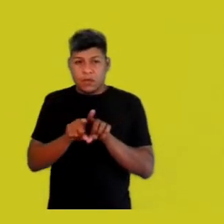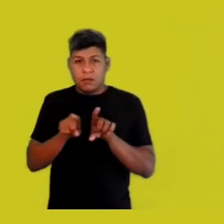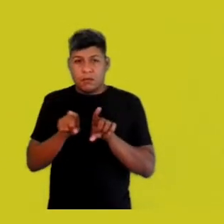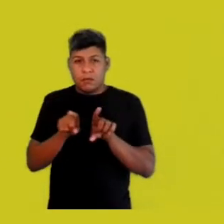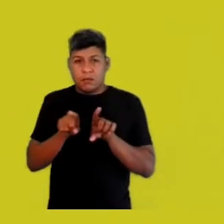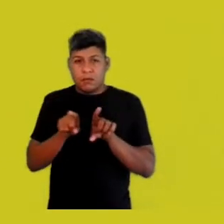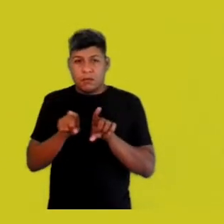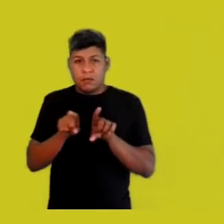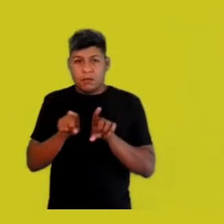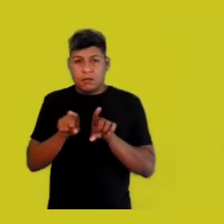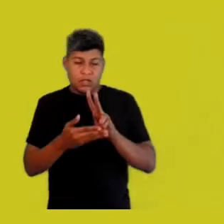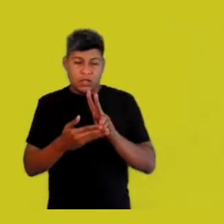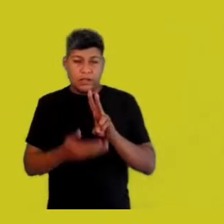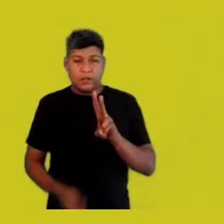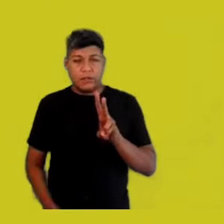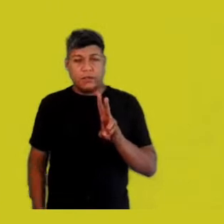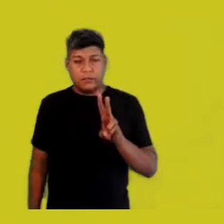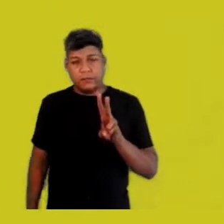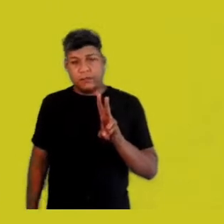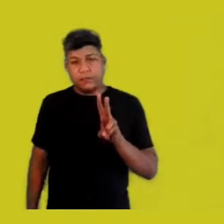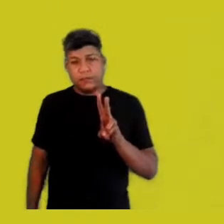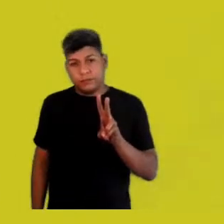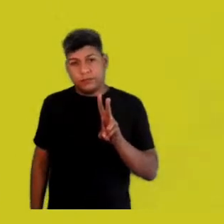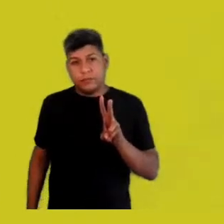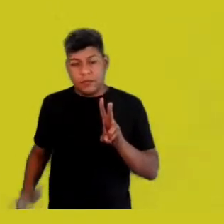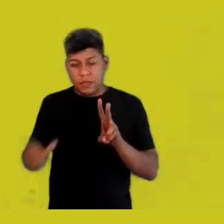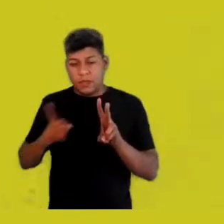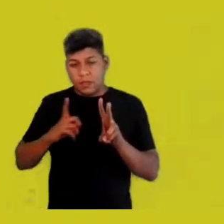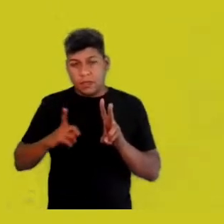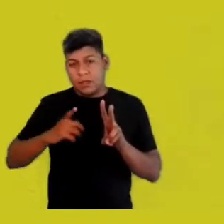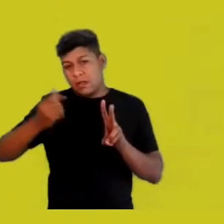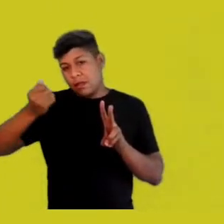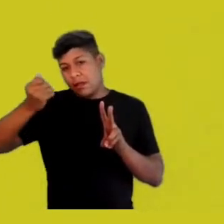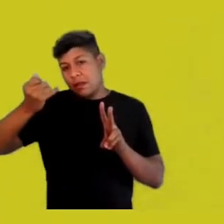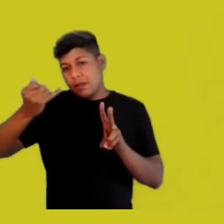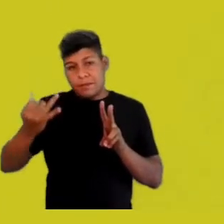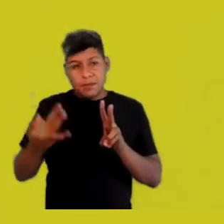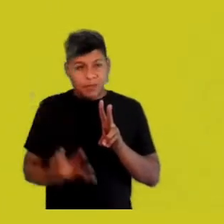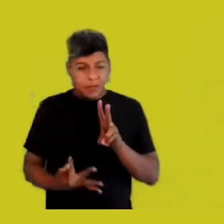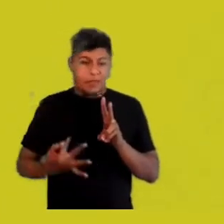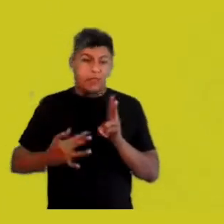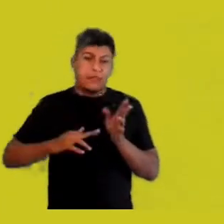I let myself make these approximations, translations,